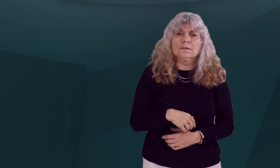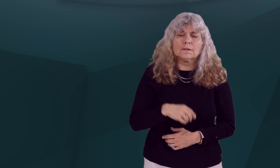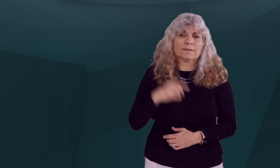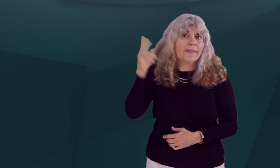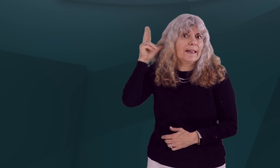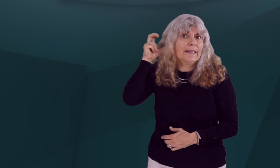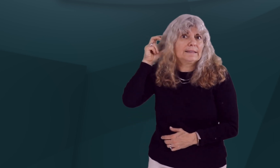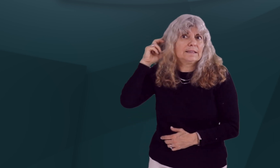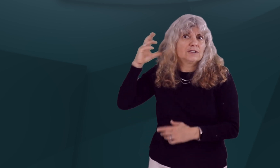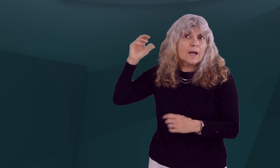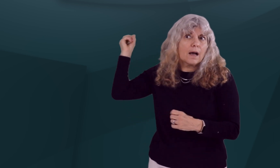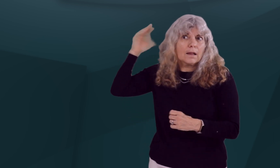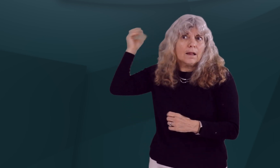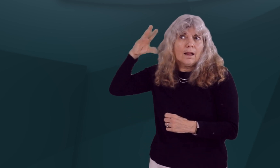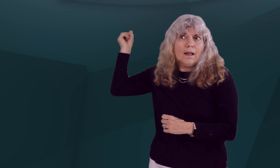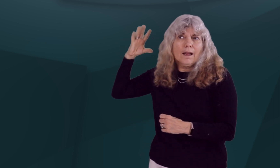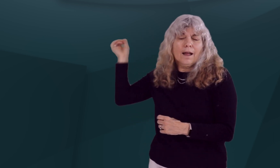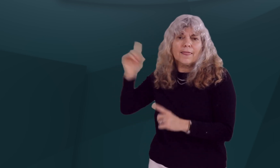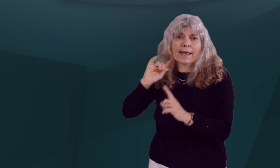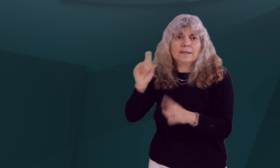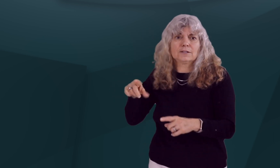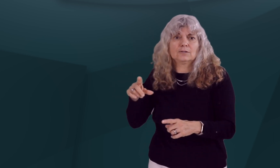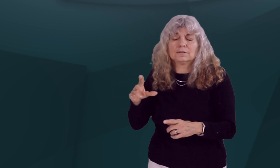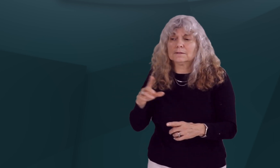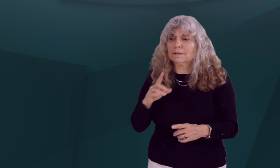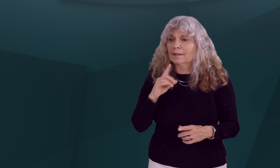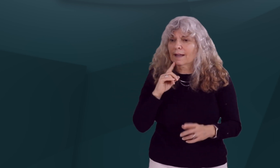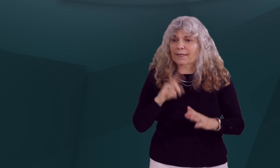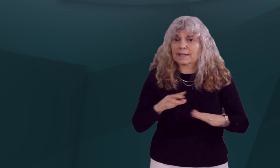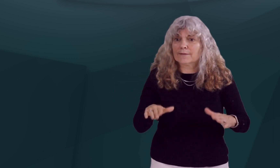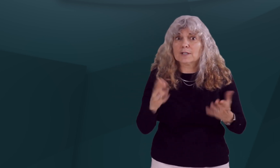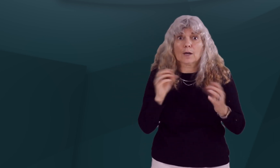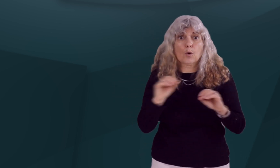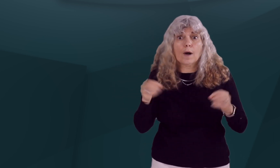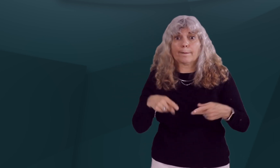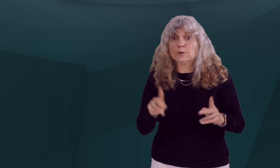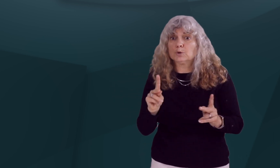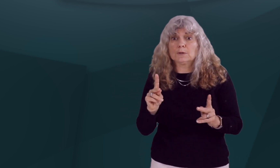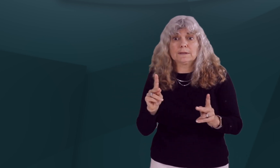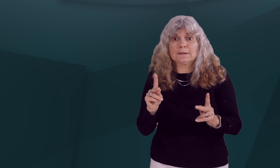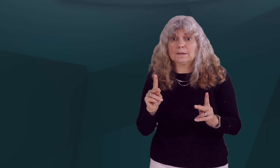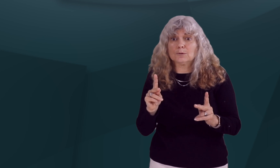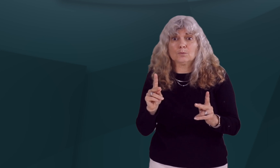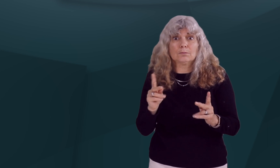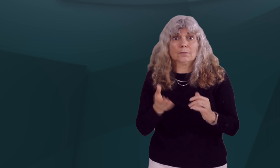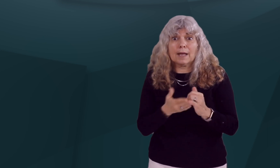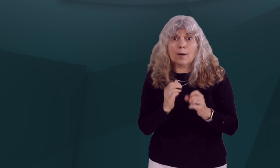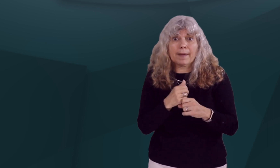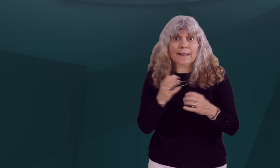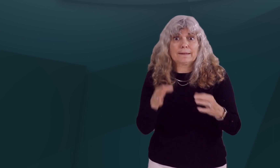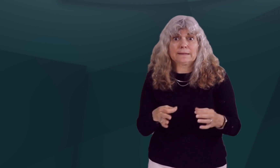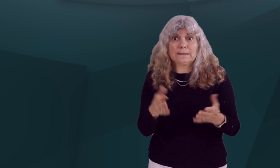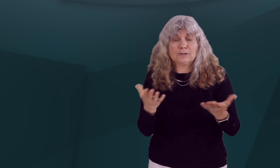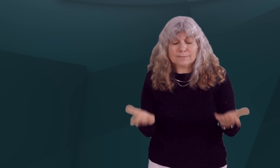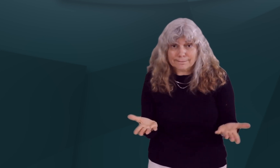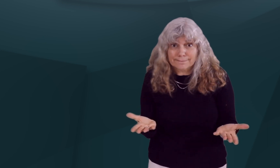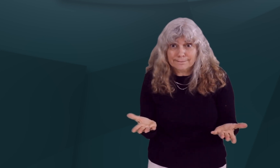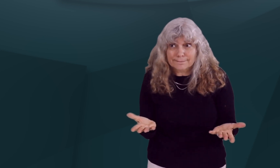And then they listen to the suggested answers. The deaf child has no opportunity, then, to participate in that decision.